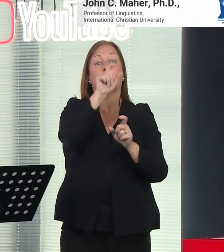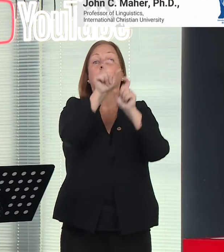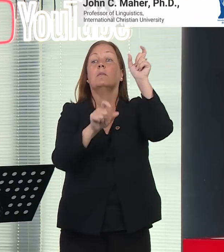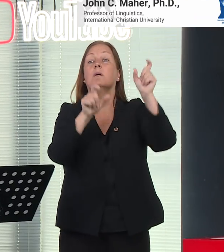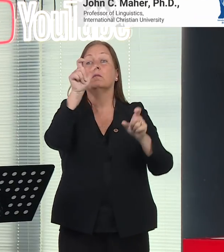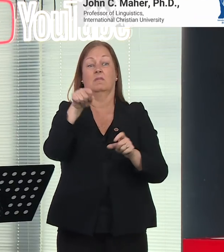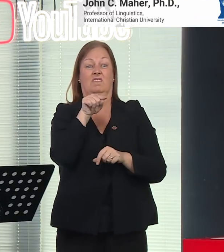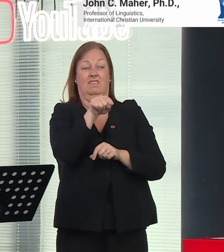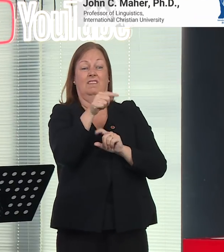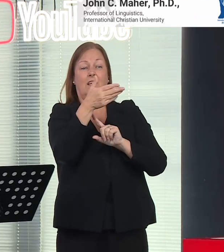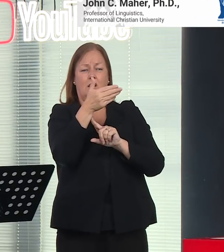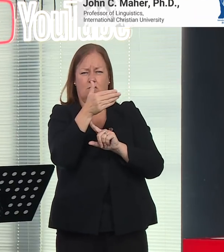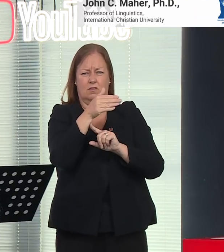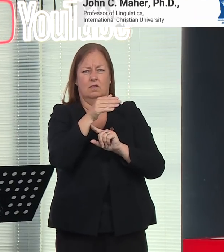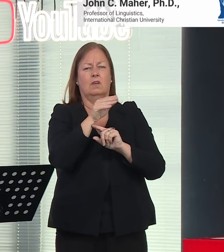in national census, and in the European